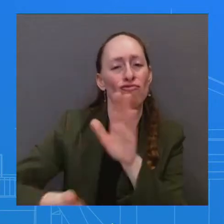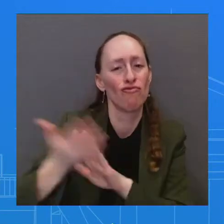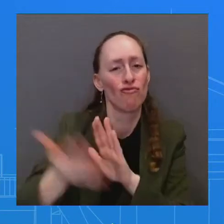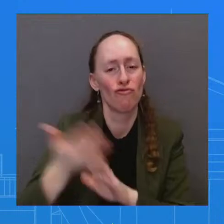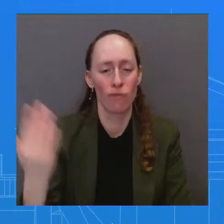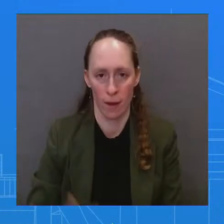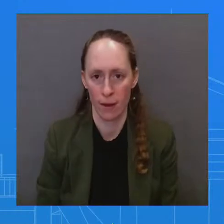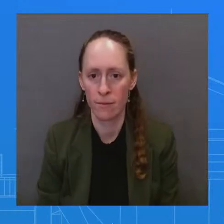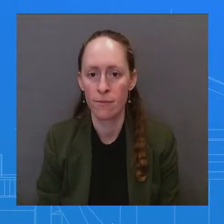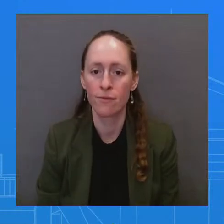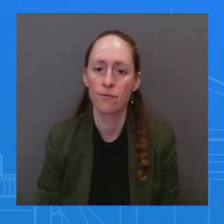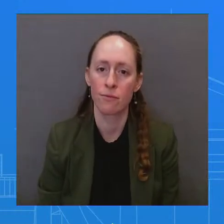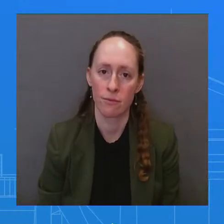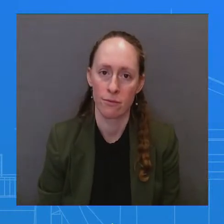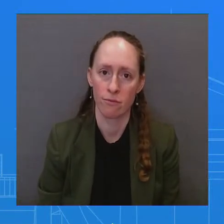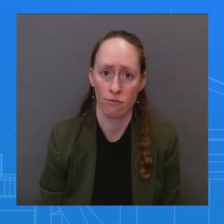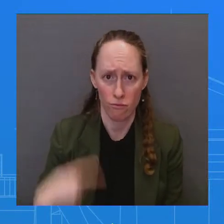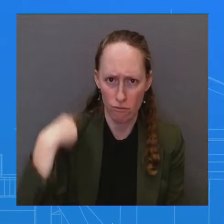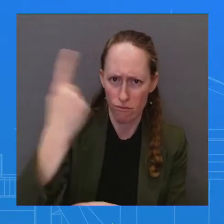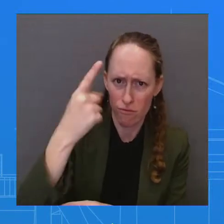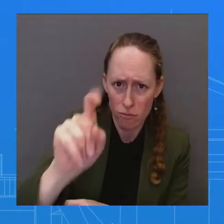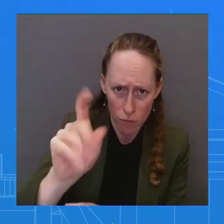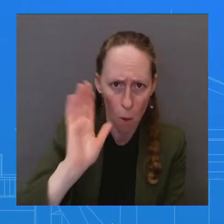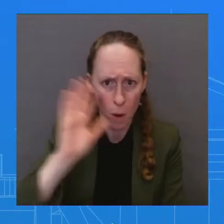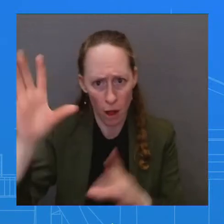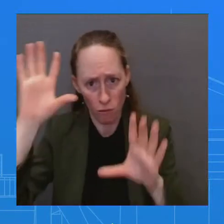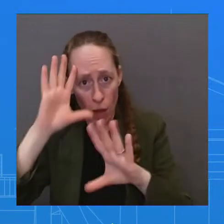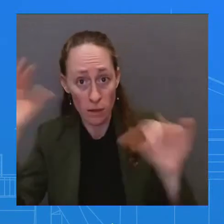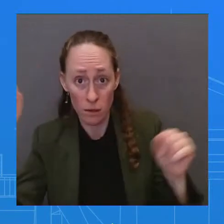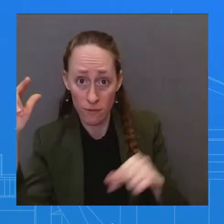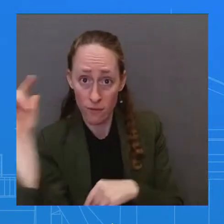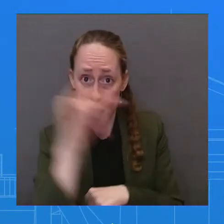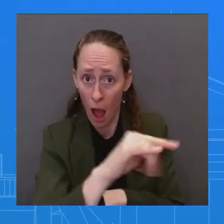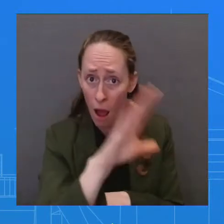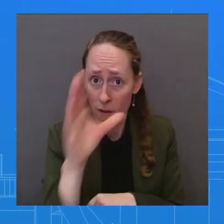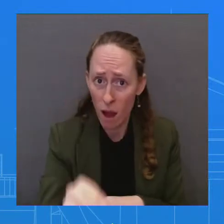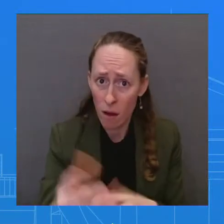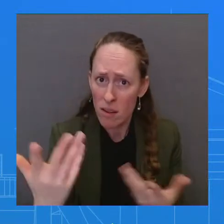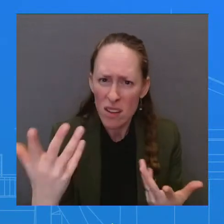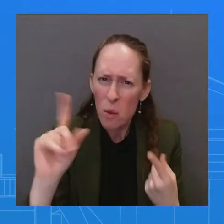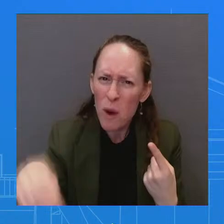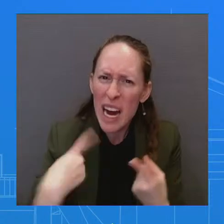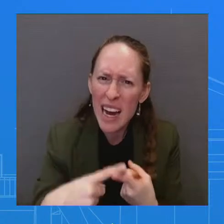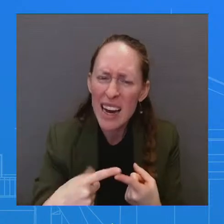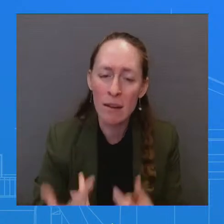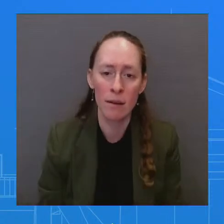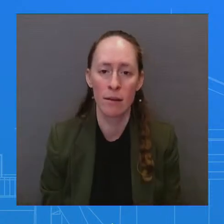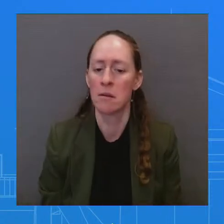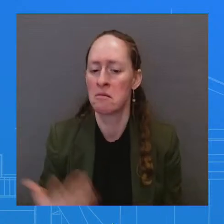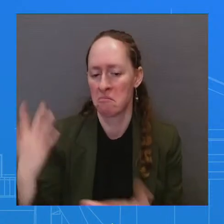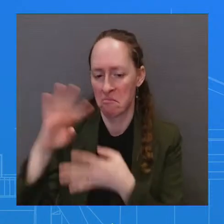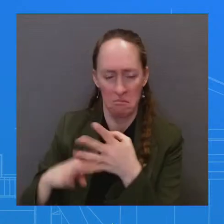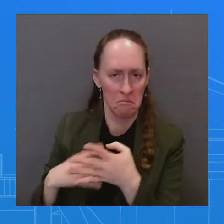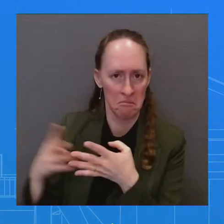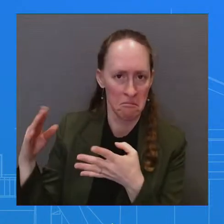Mr. Kirby: -- travel to speak to today. Ms. Jean-Pierre: Go ahead, Danny. The Press: Thanks, Karine. Thanks, Admiral. Just going back to the extension of the truce,